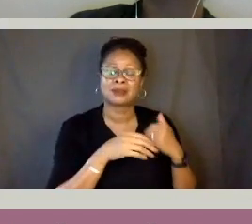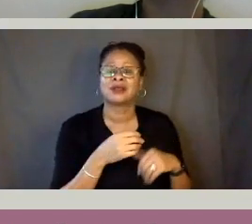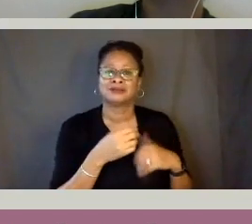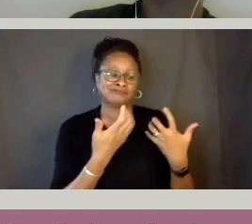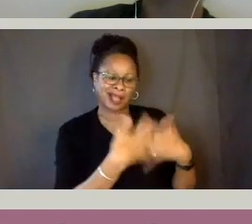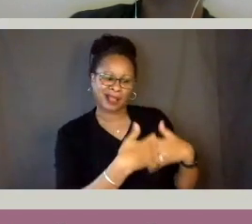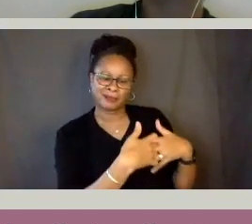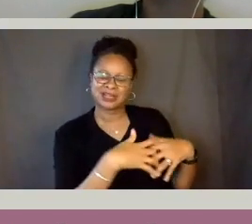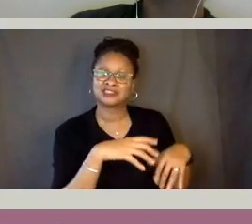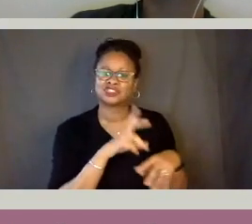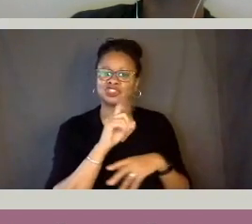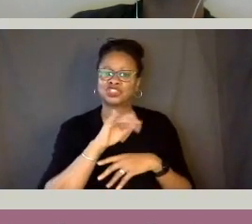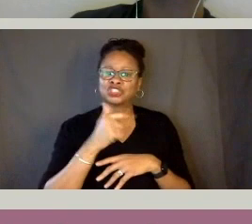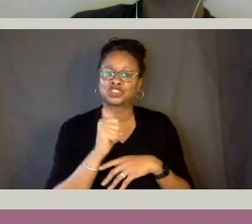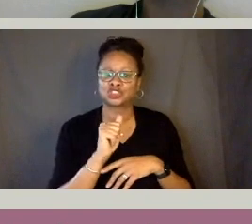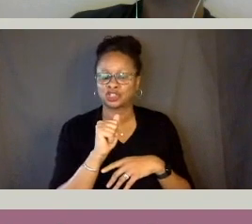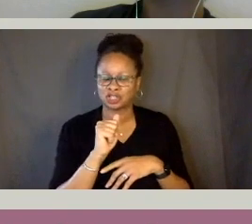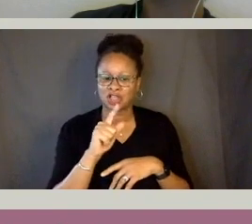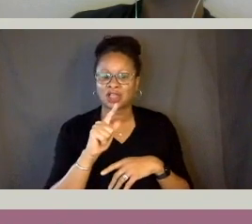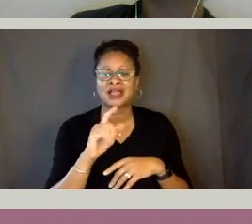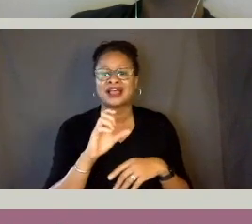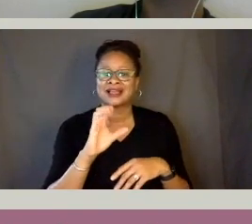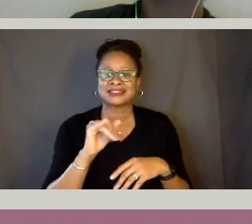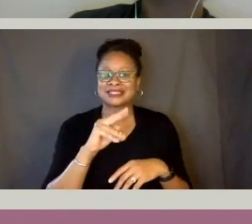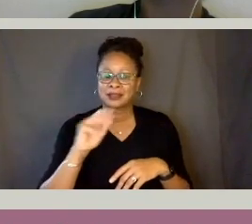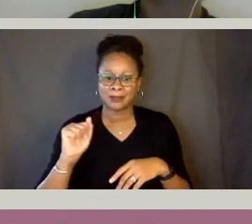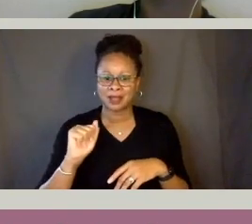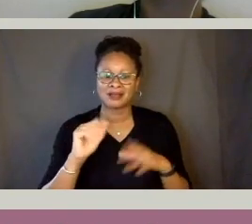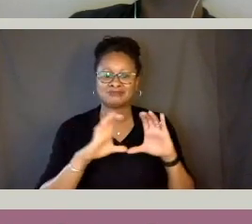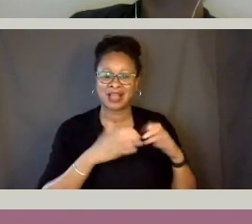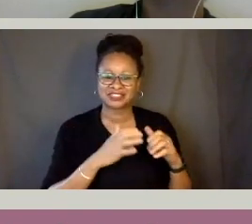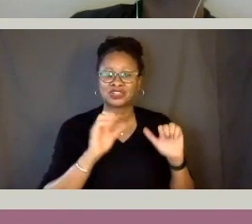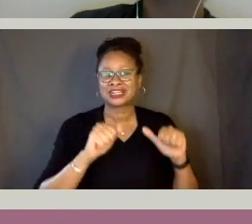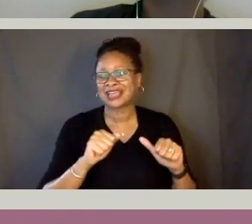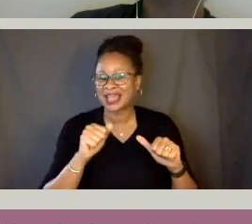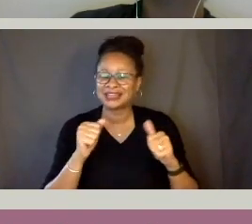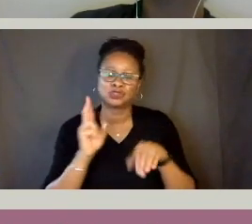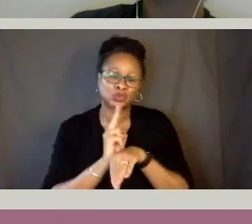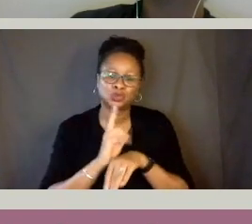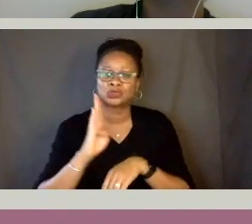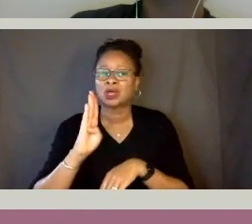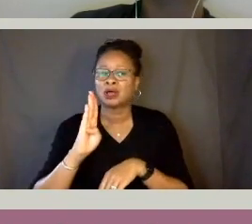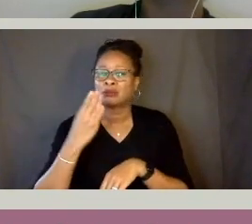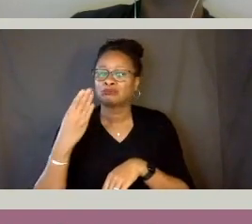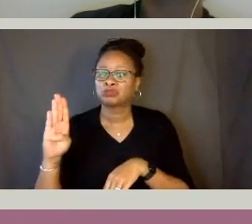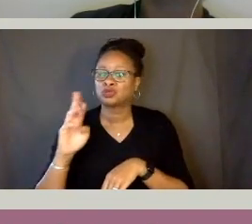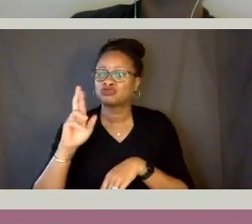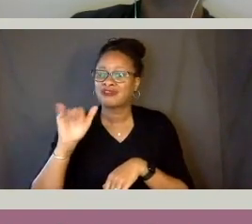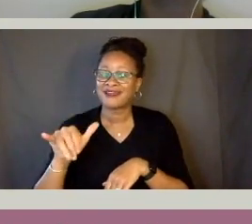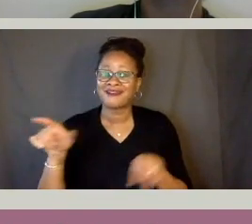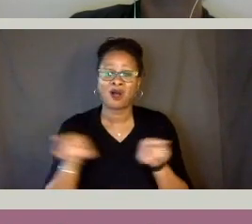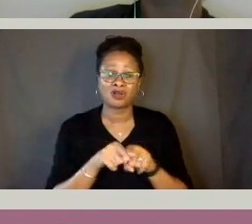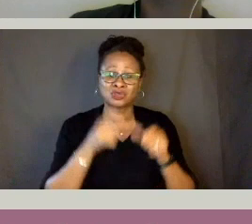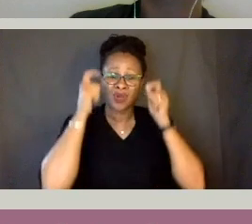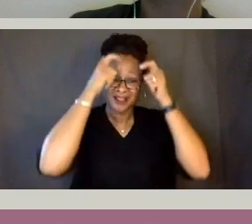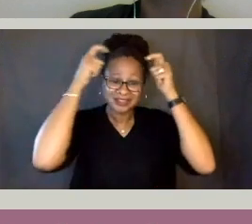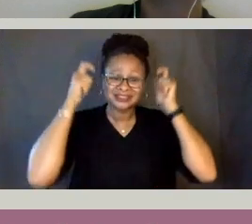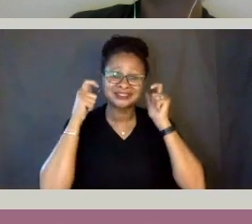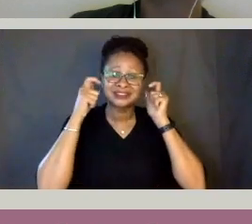There will be certain settings that can accommodate Blu-rays. And also the headsets, and/or captioning bars,